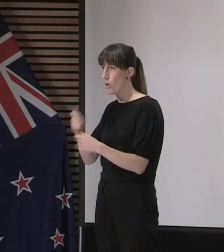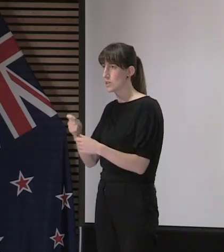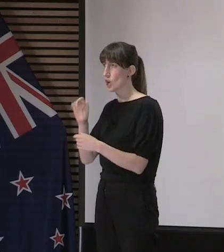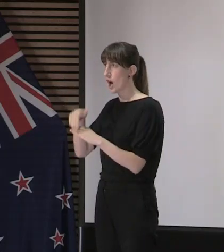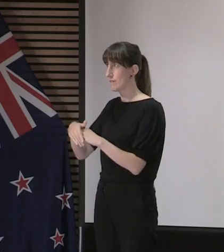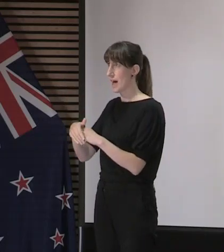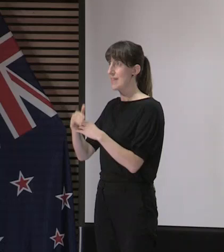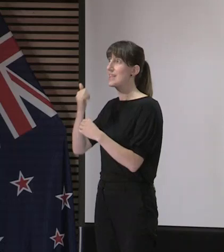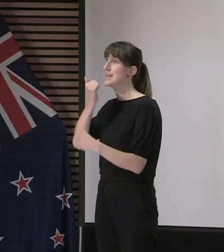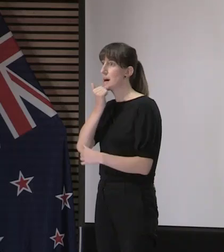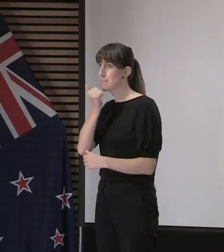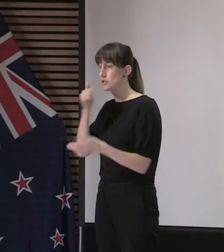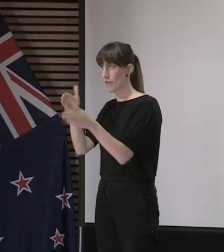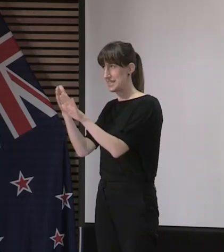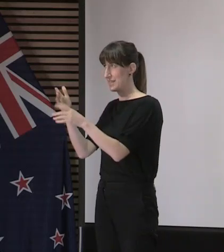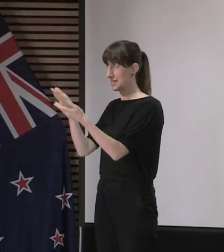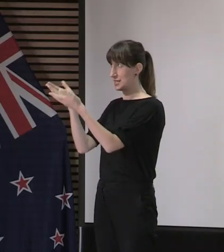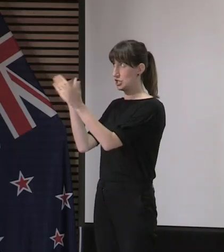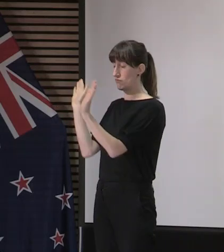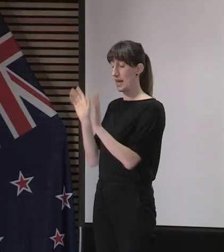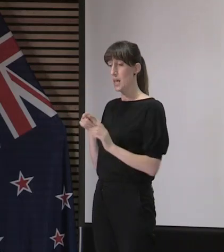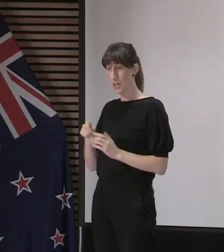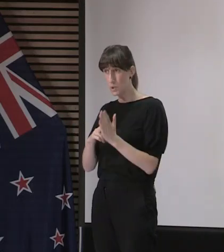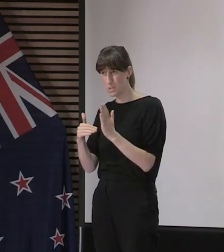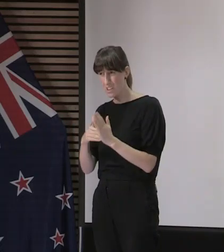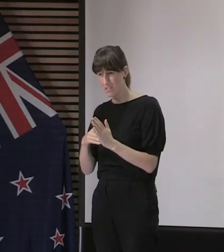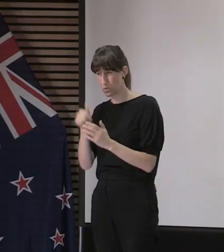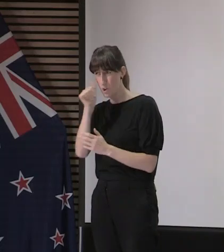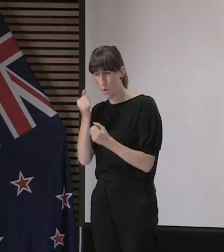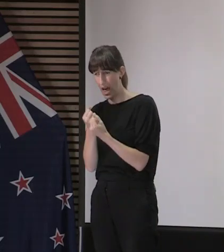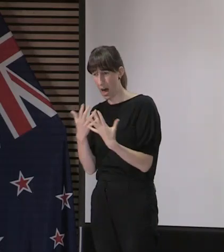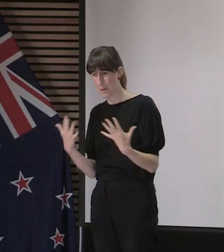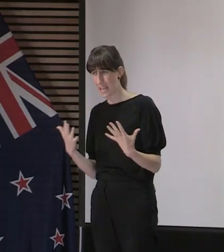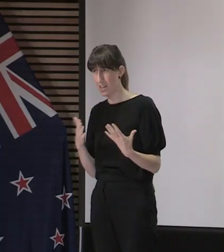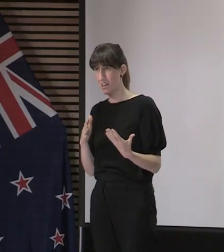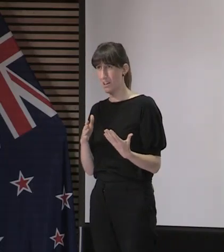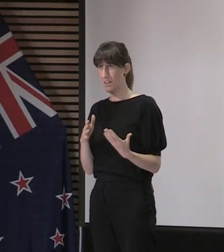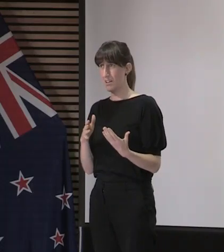overall mortality has been